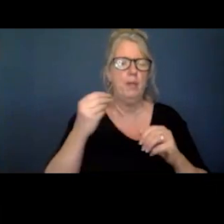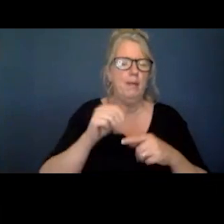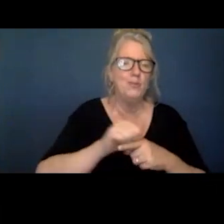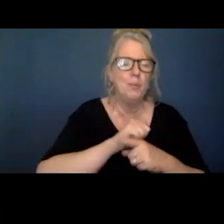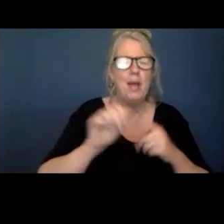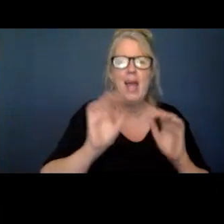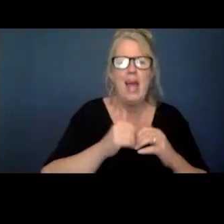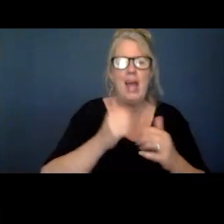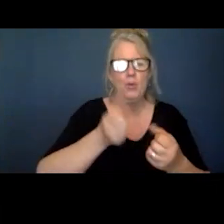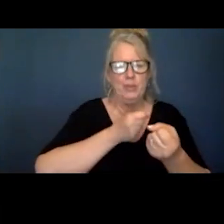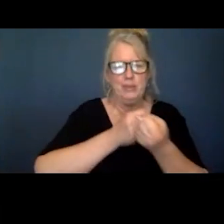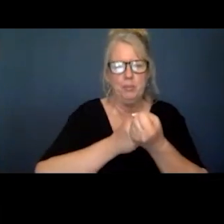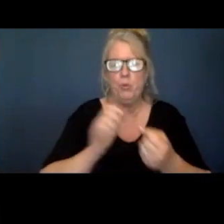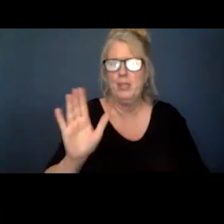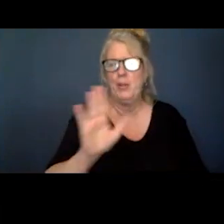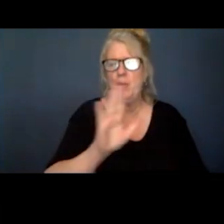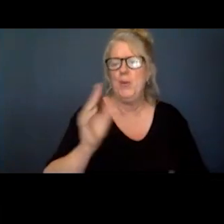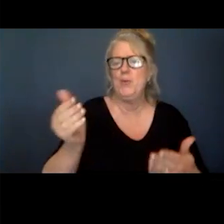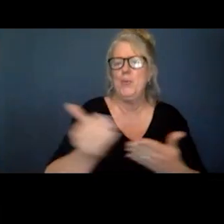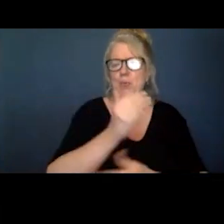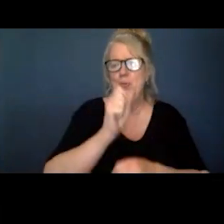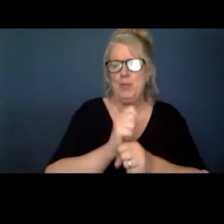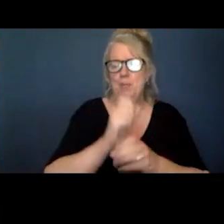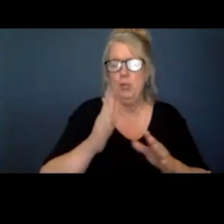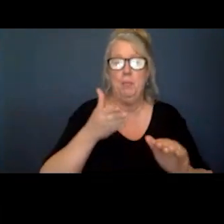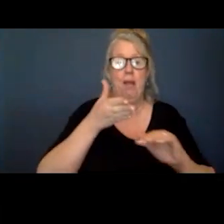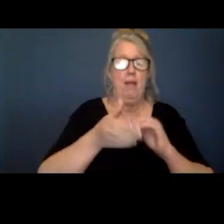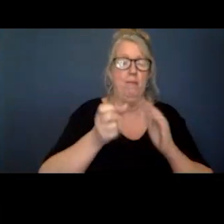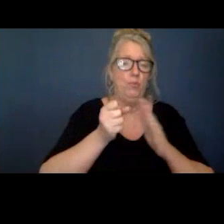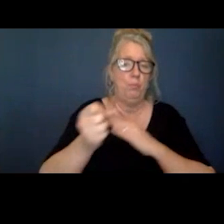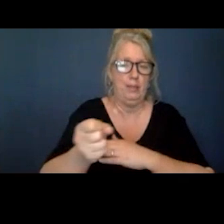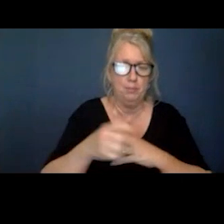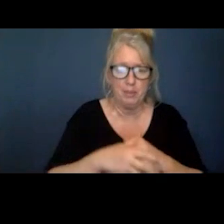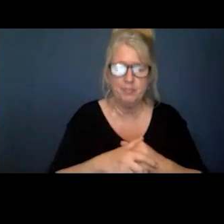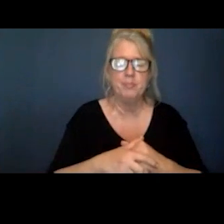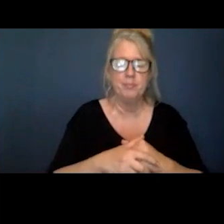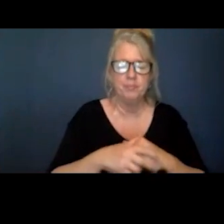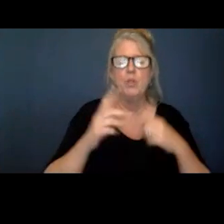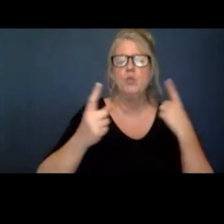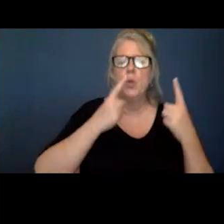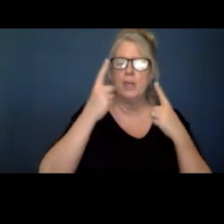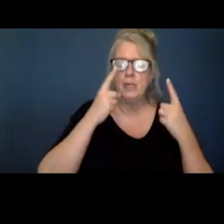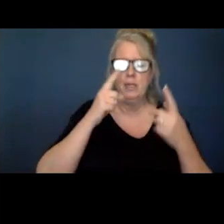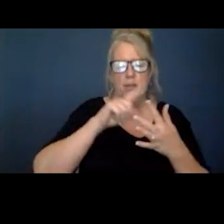you support their full years after placement. Thinking about these questions can help you